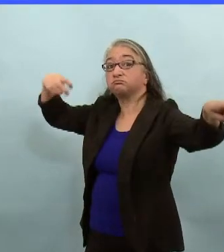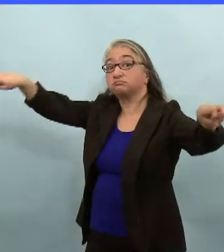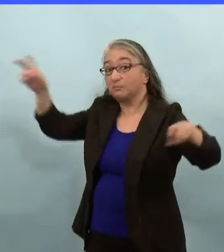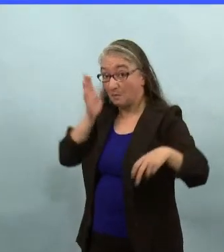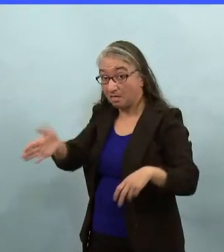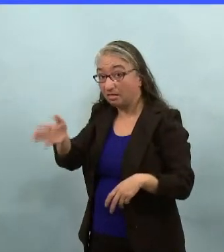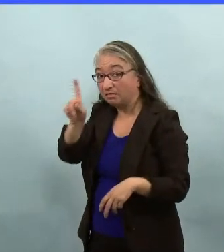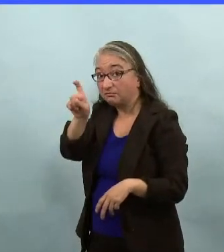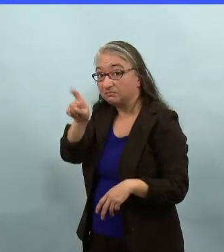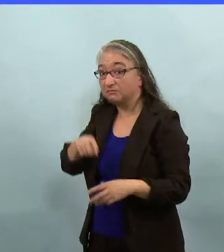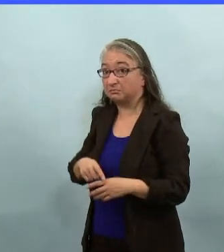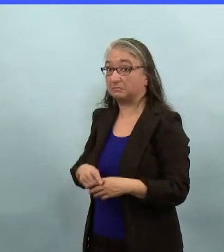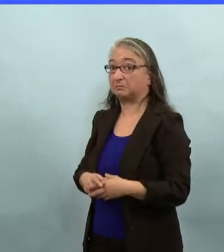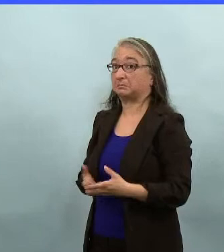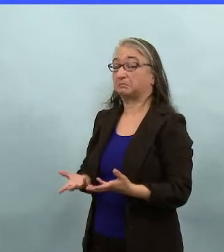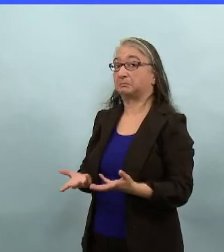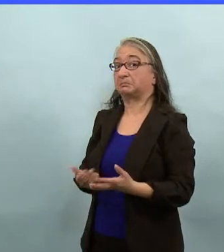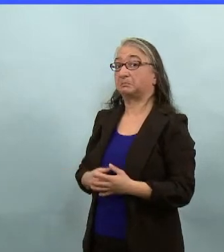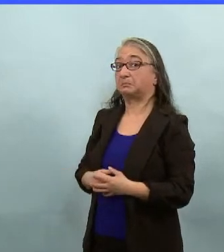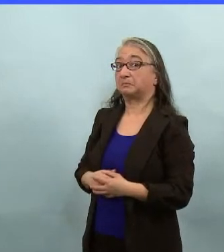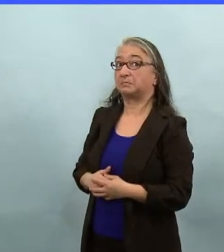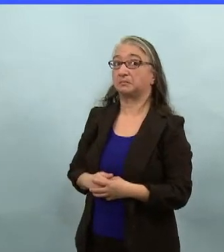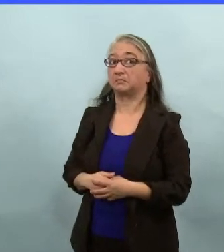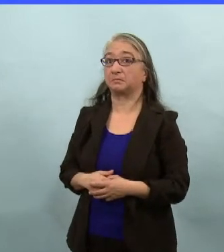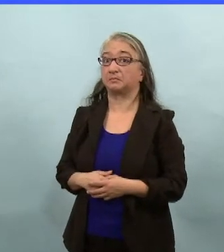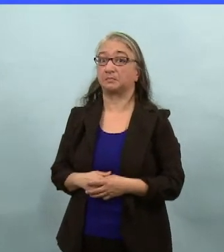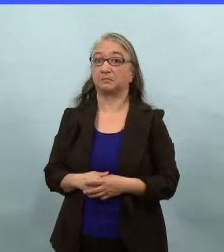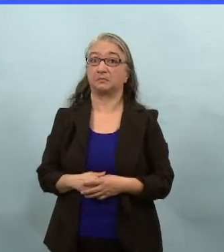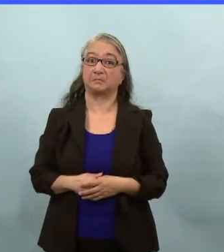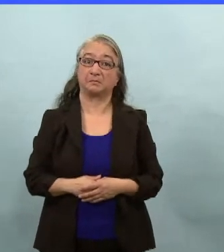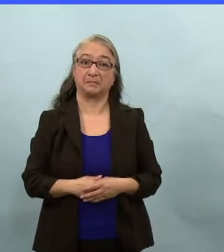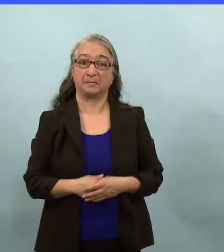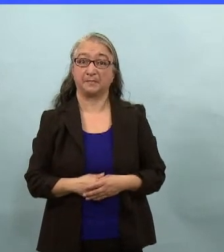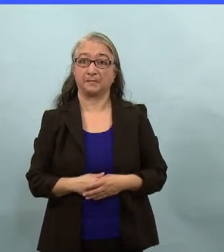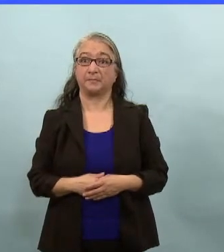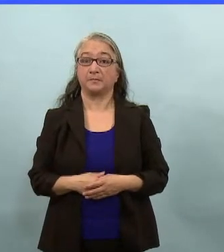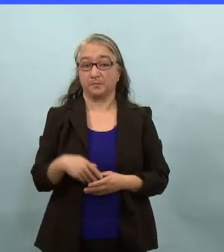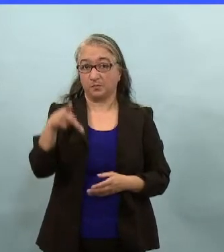other provinces or states i think what we're looking at is increasing the icu capacity here